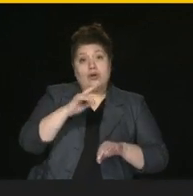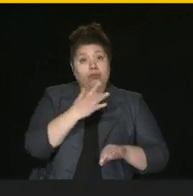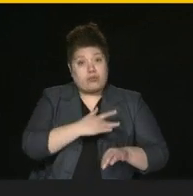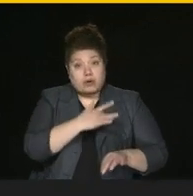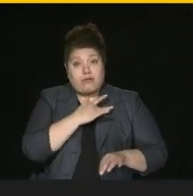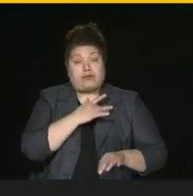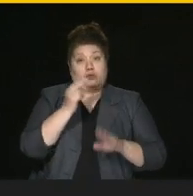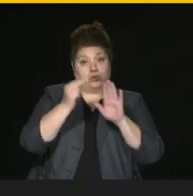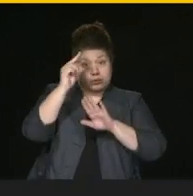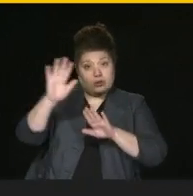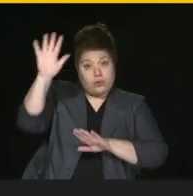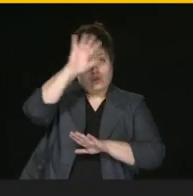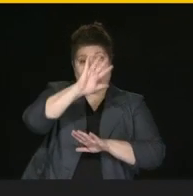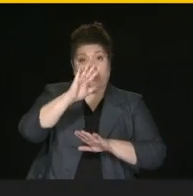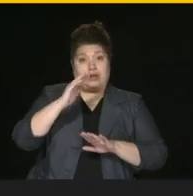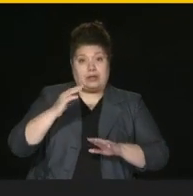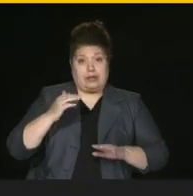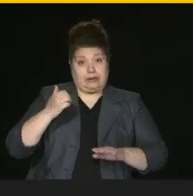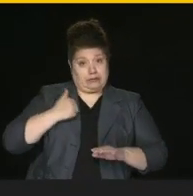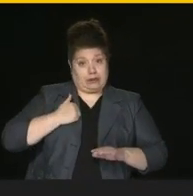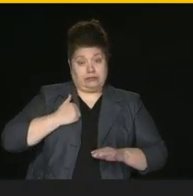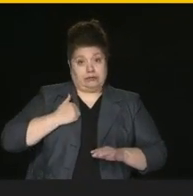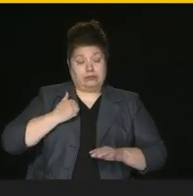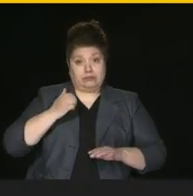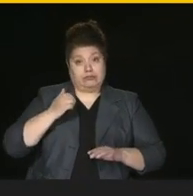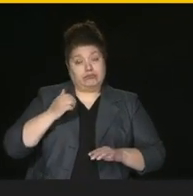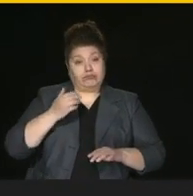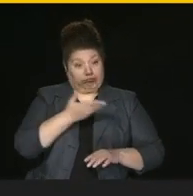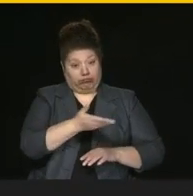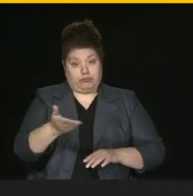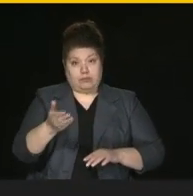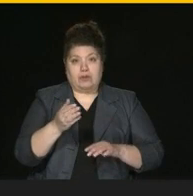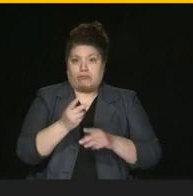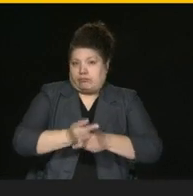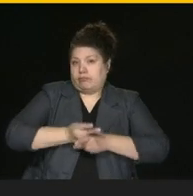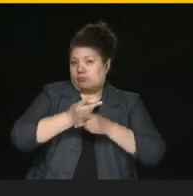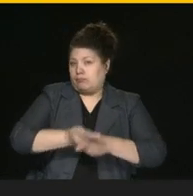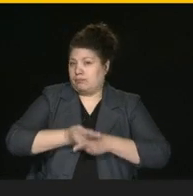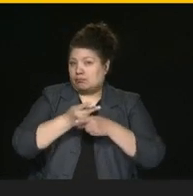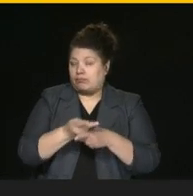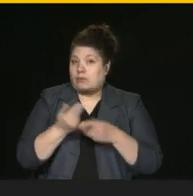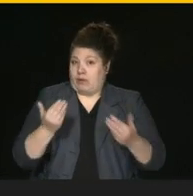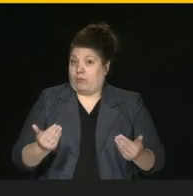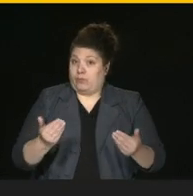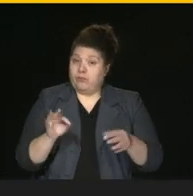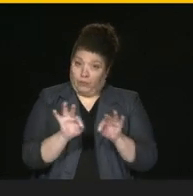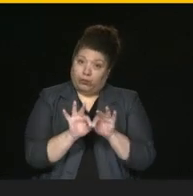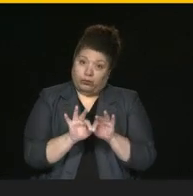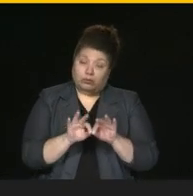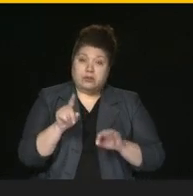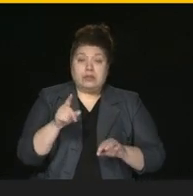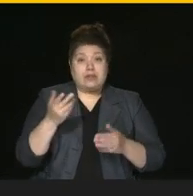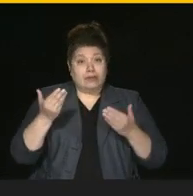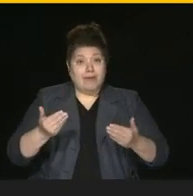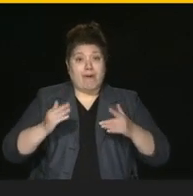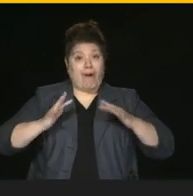[ End of Translation ] WE PUT OUR BEST FOOT FORWARD, ALL THE PROVINCES AND TERRITORIES KEEP THAT RIGHT NOW.